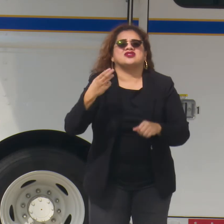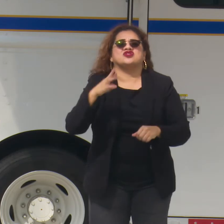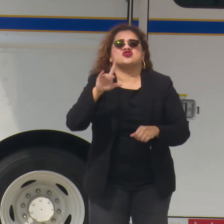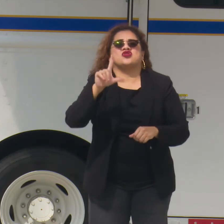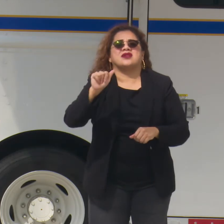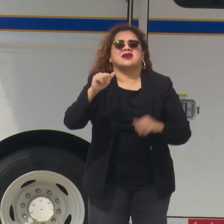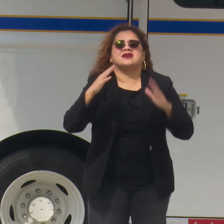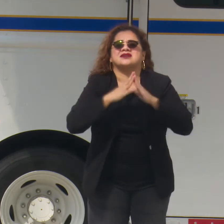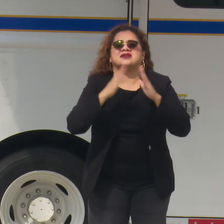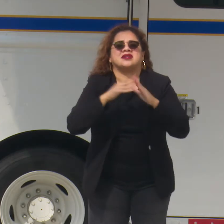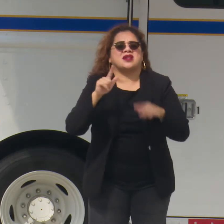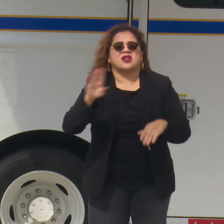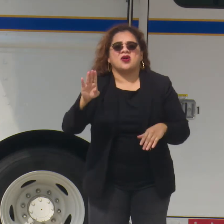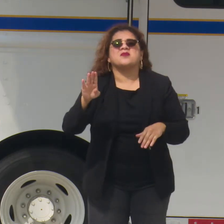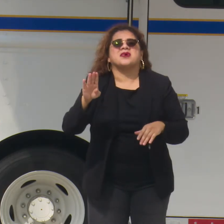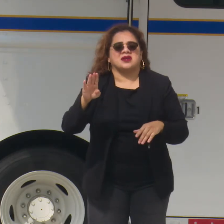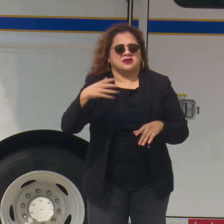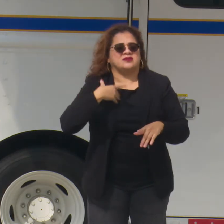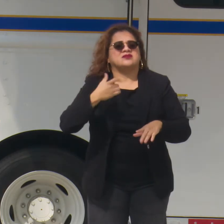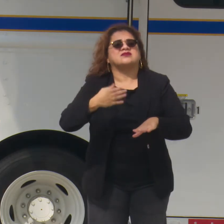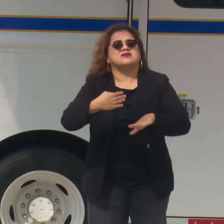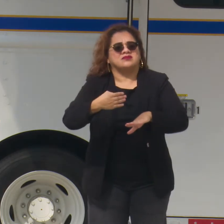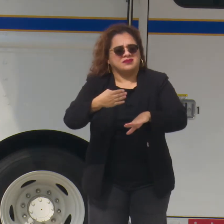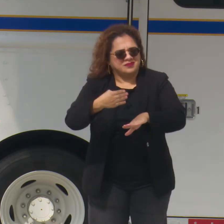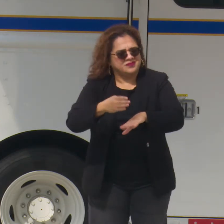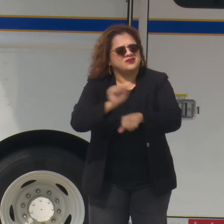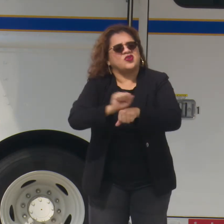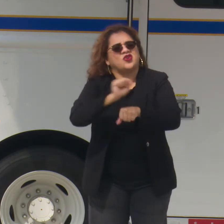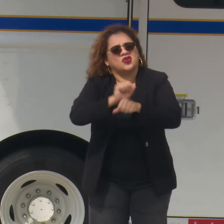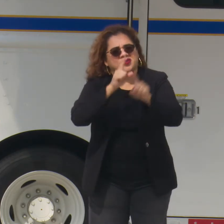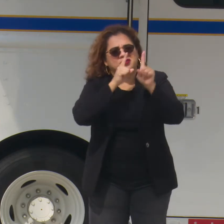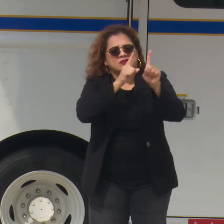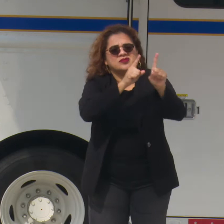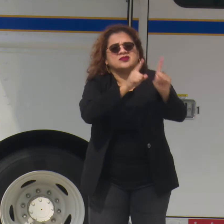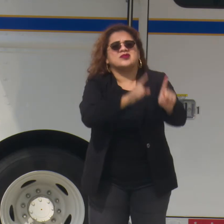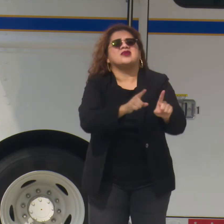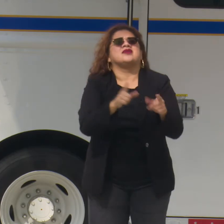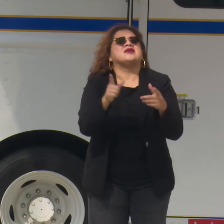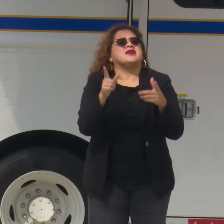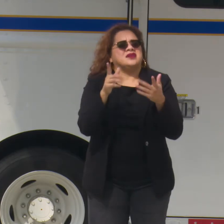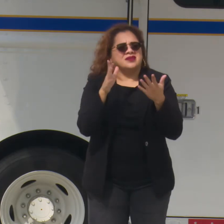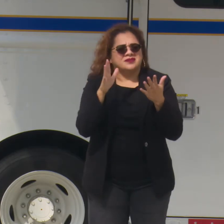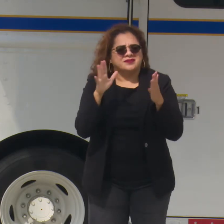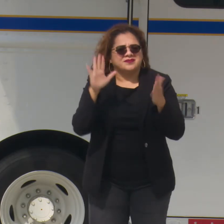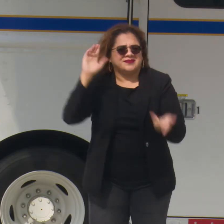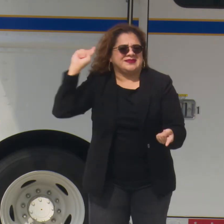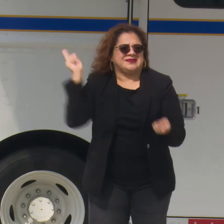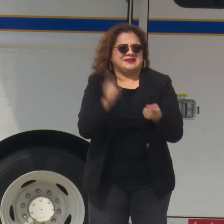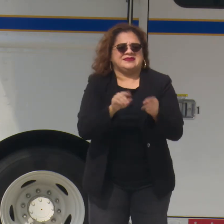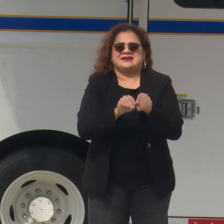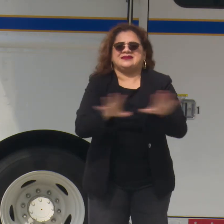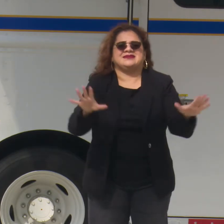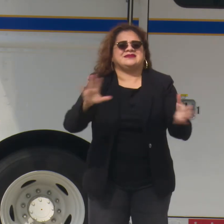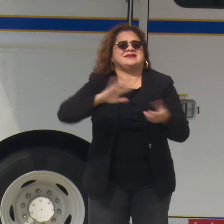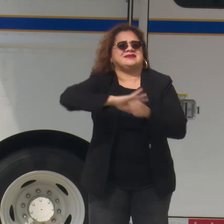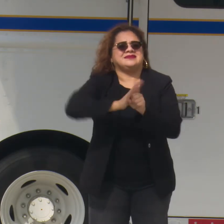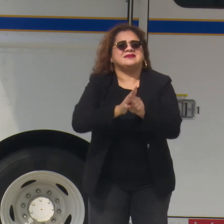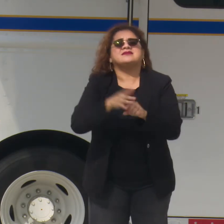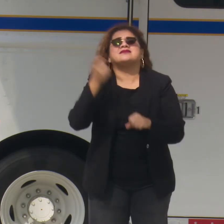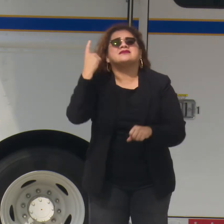doing our part to ensure that everyone, irrespective of race, of gender, of age, and yes immigration status have